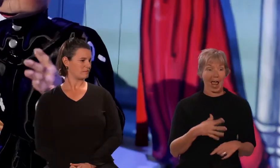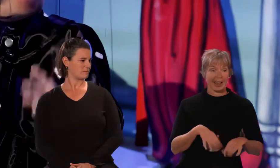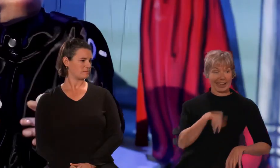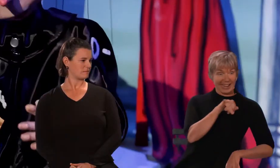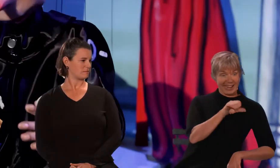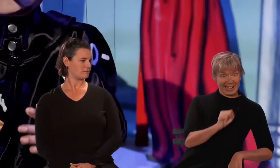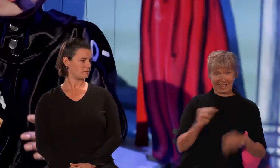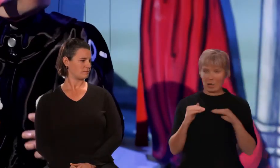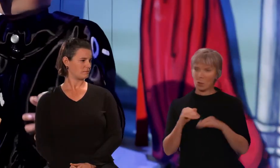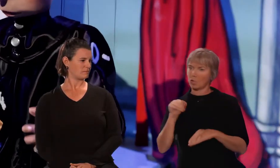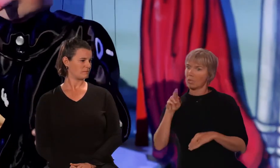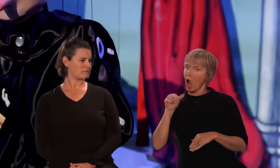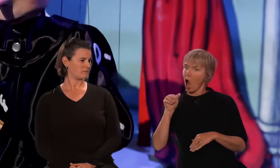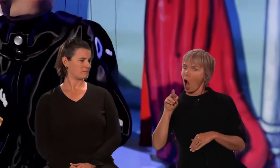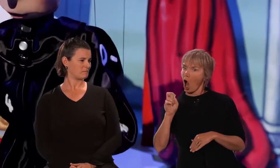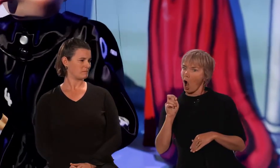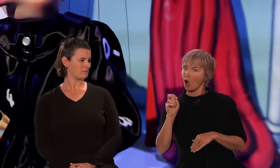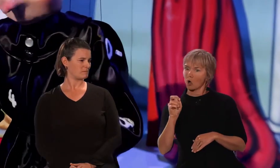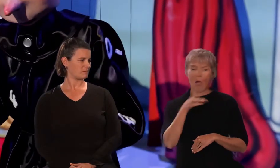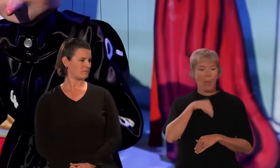how many birds caught in the ocean of salt,